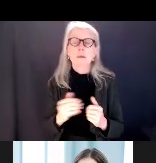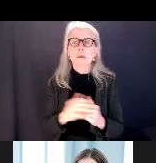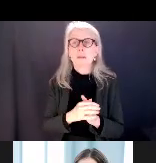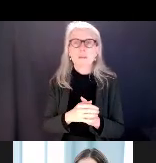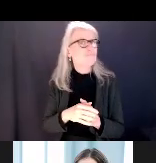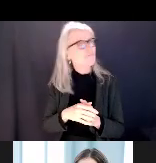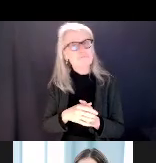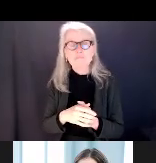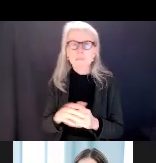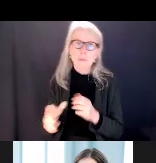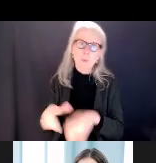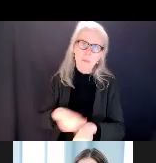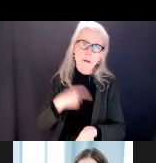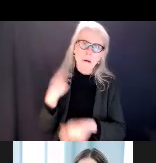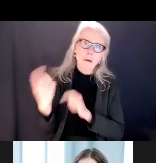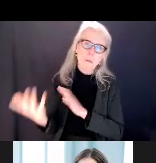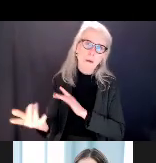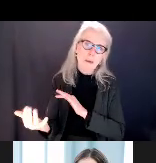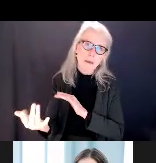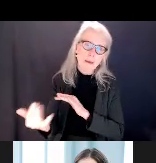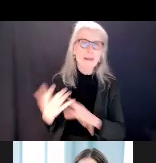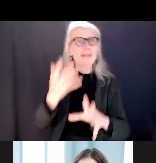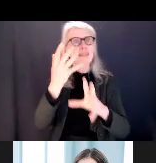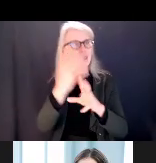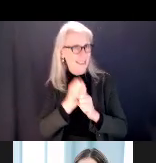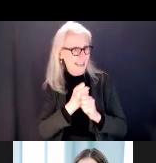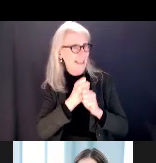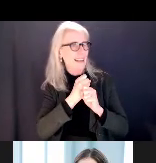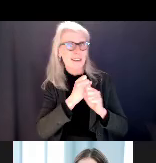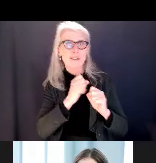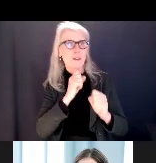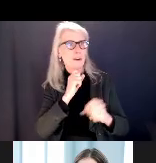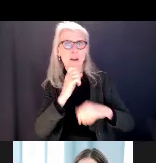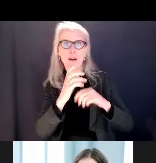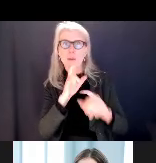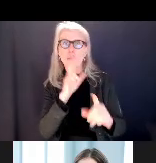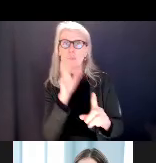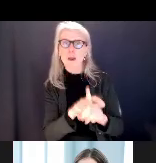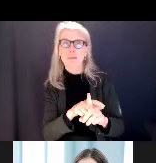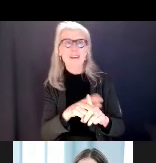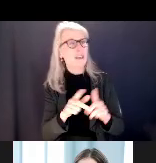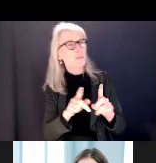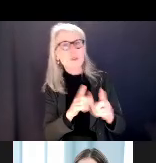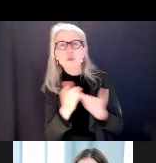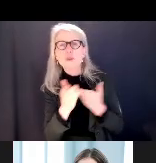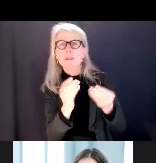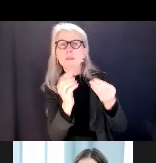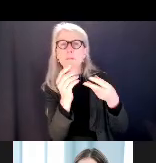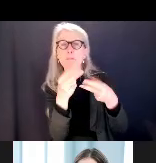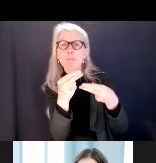service provided once they do get in. Um, some families are are quite frustrated and one person